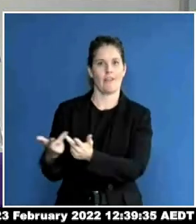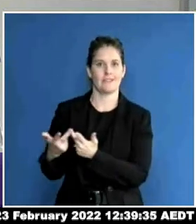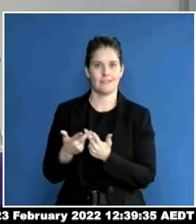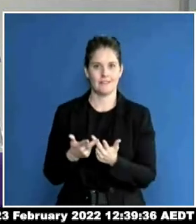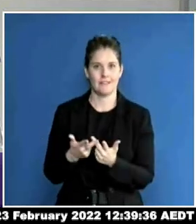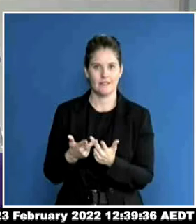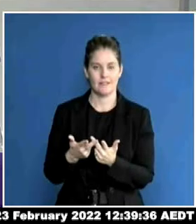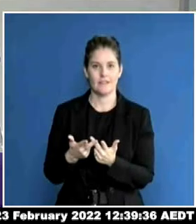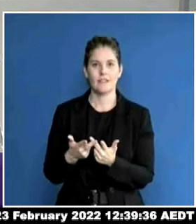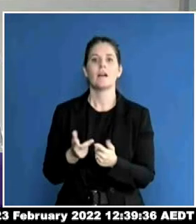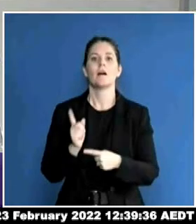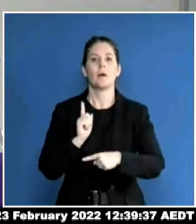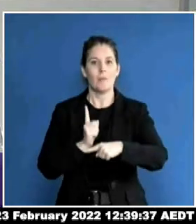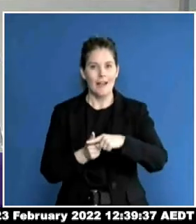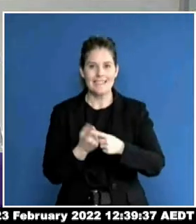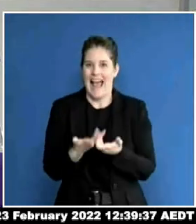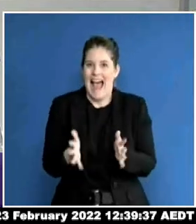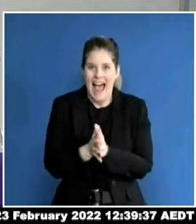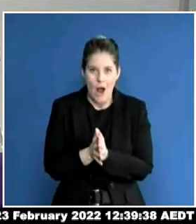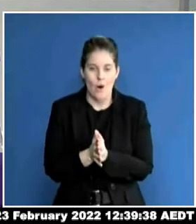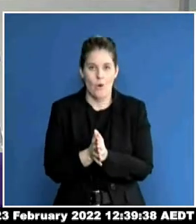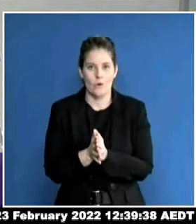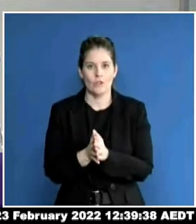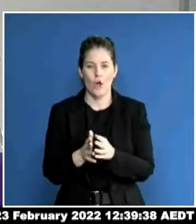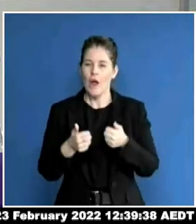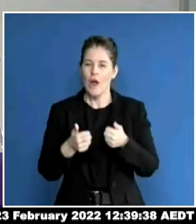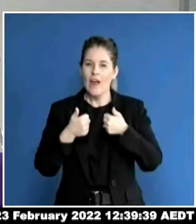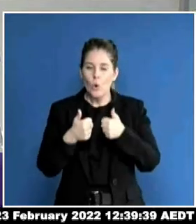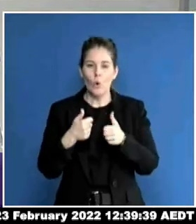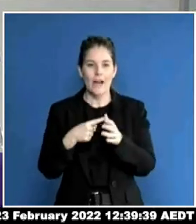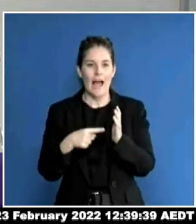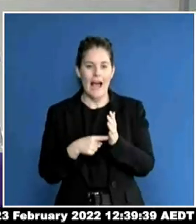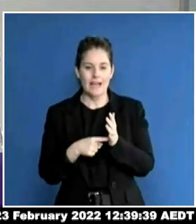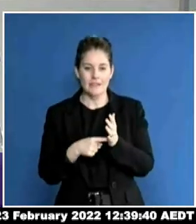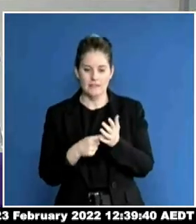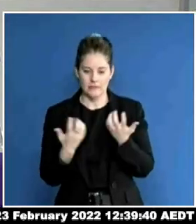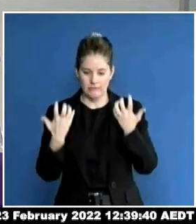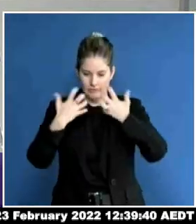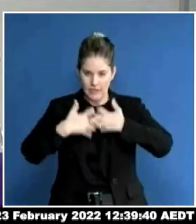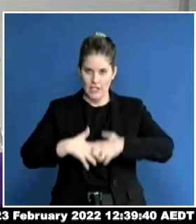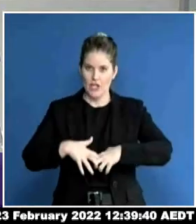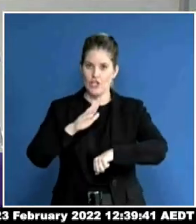So I think they are good at carving out time to spend time with each client, look more